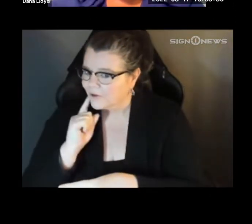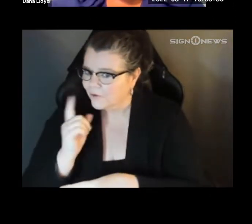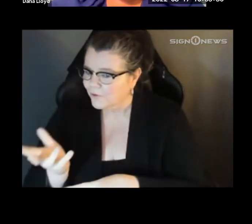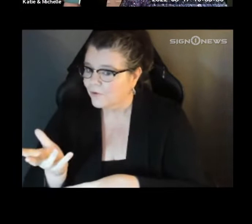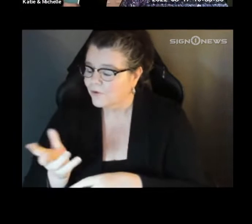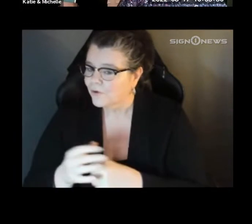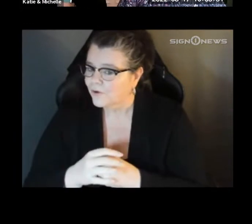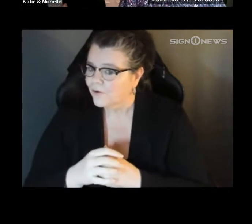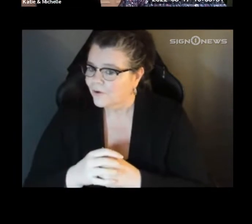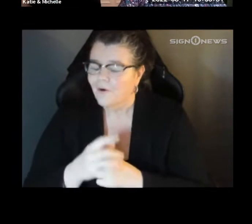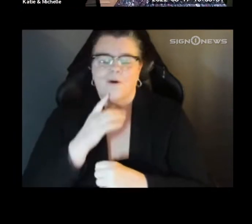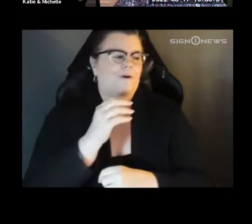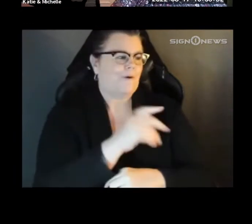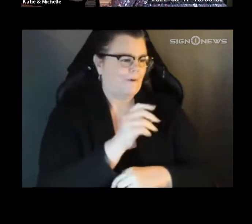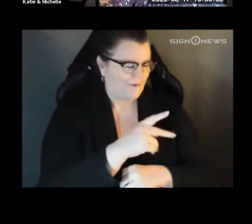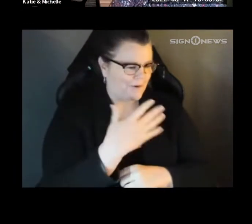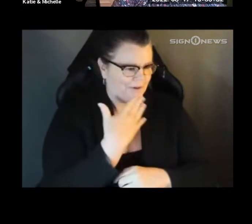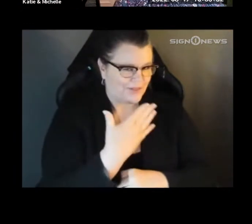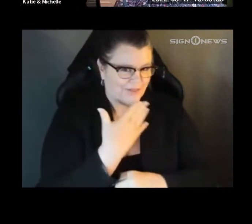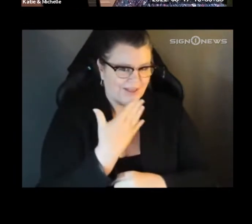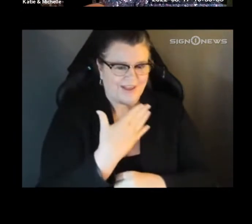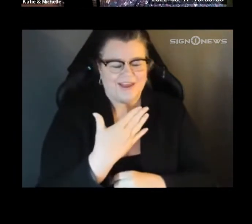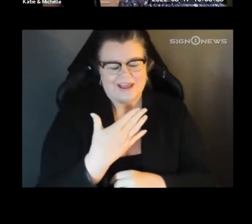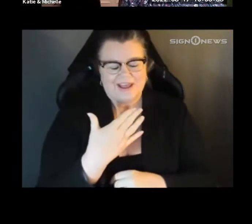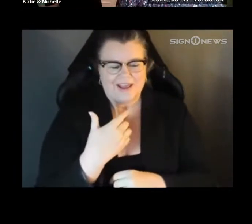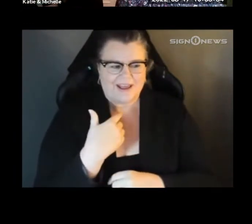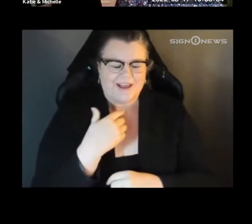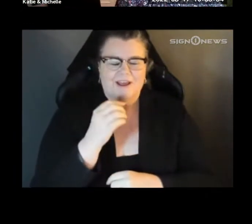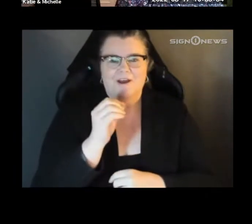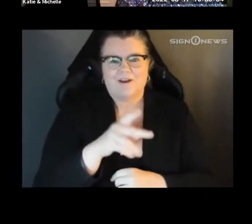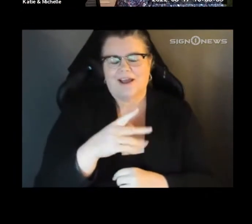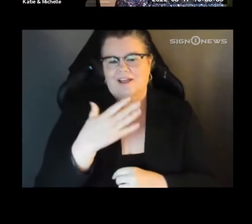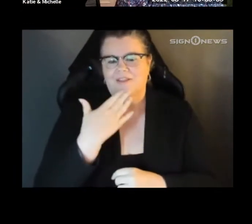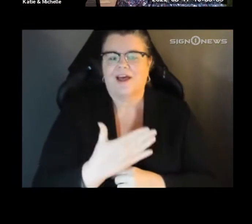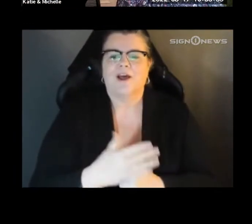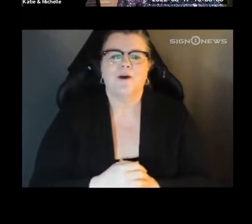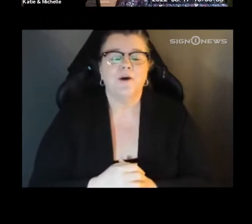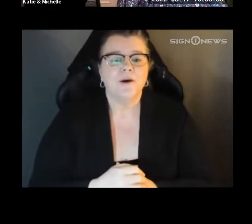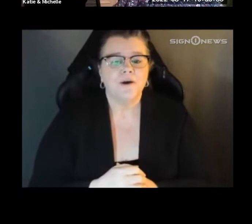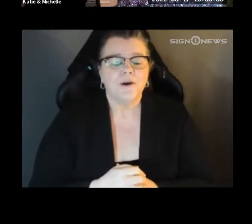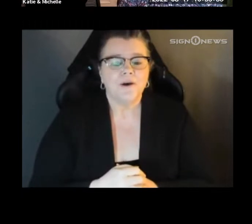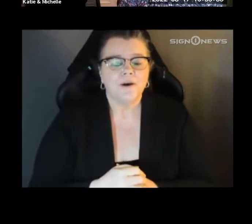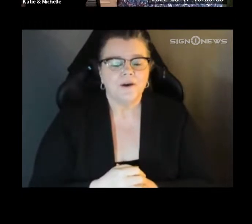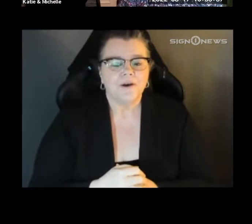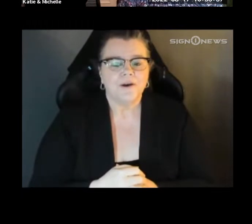thank you and I need that next slide because I'm not allowed to touch me